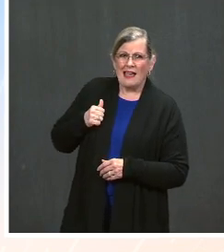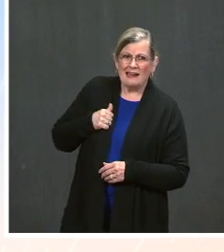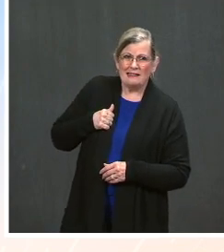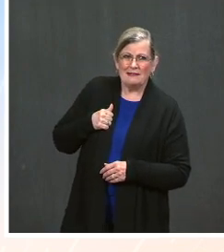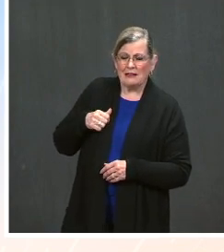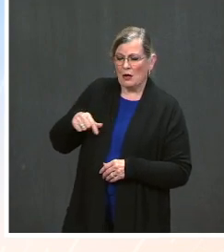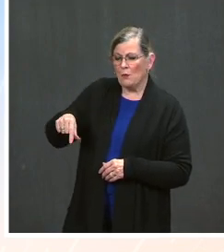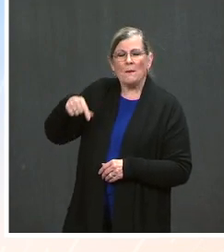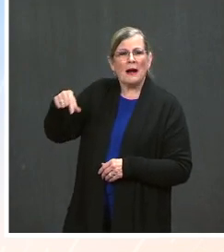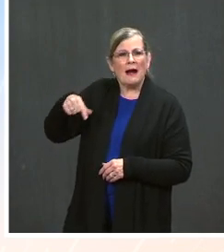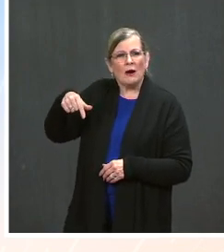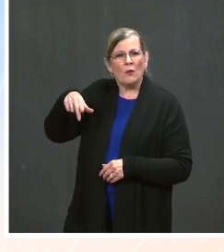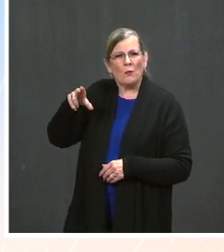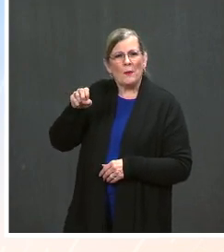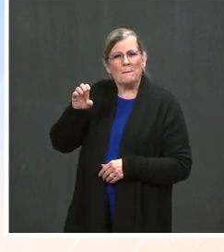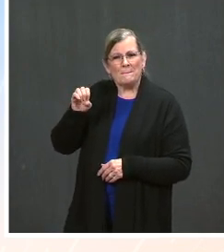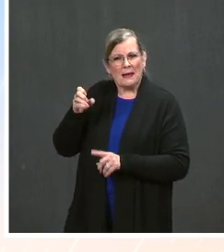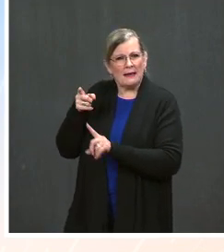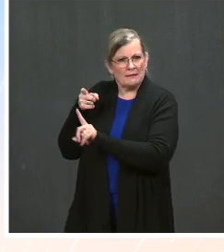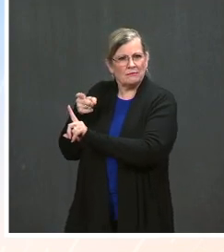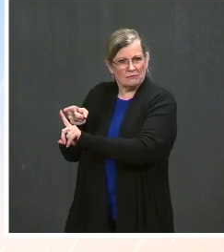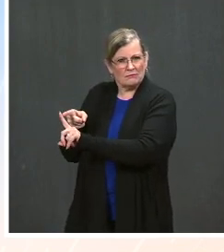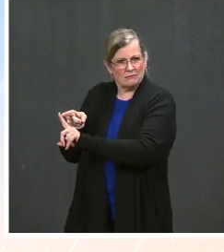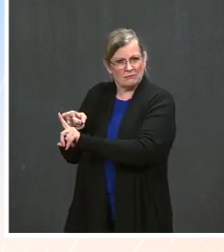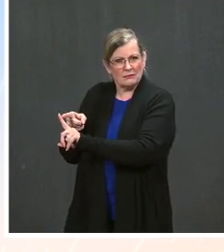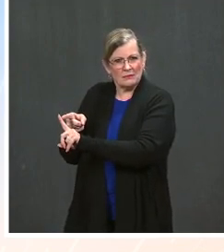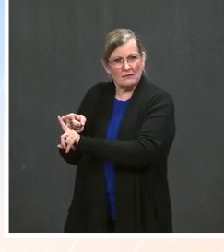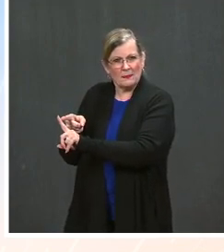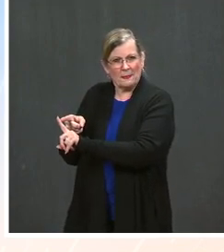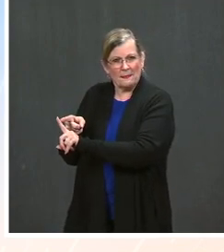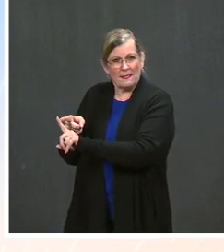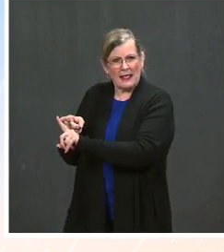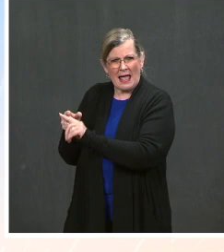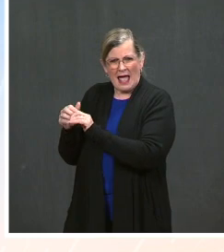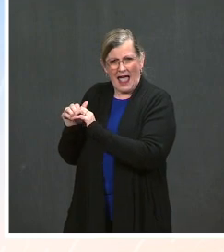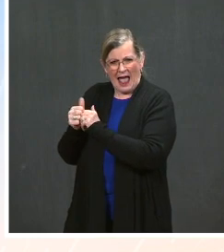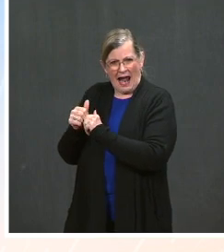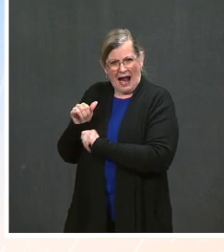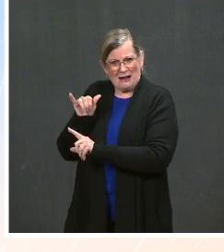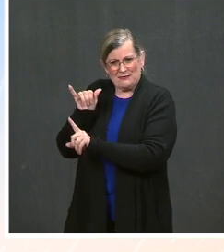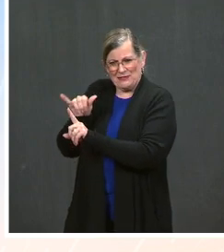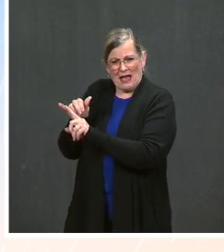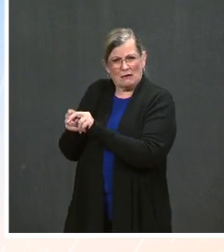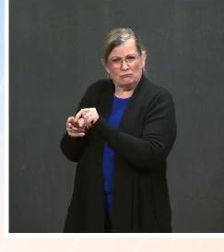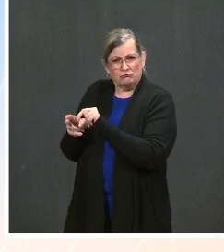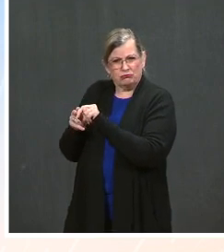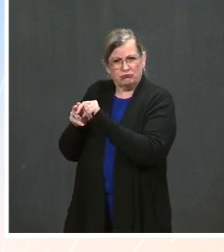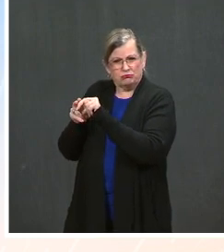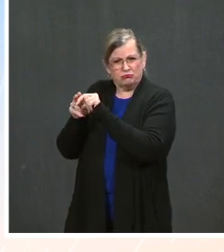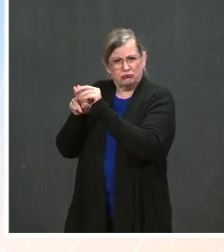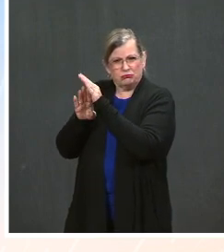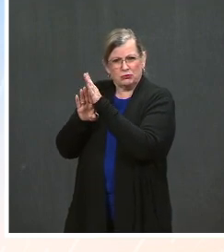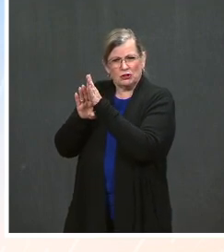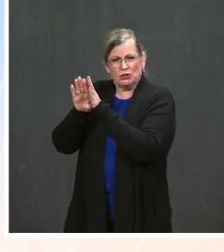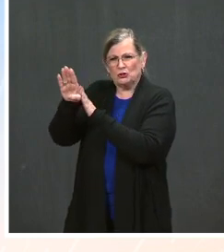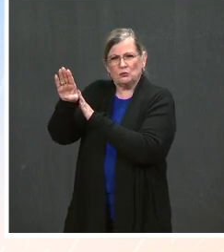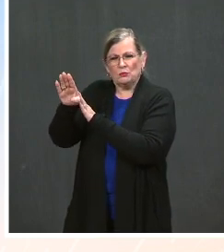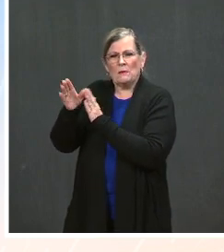We repeat that the best way to break surges are vaccinate fast and as much as possible. I'm trying to understand